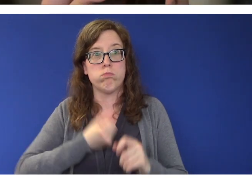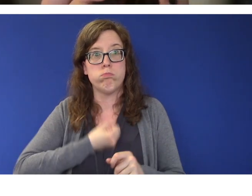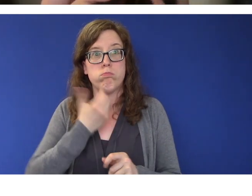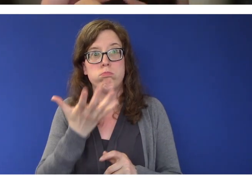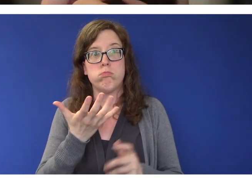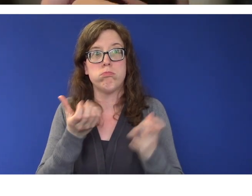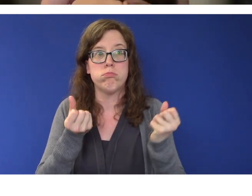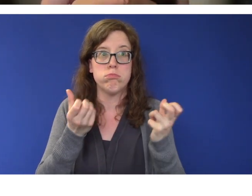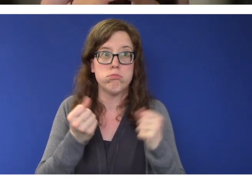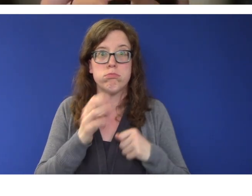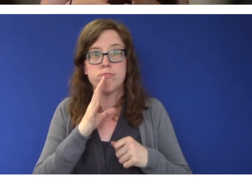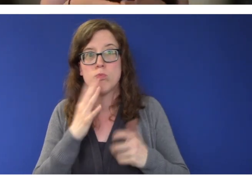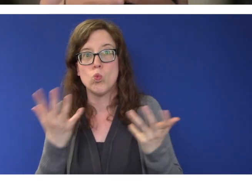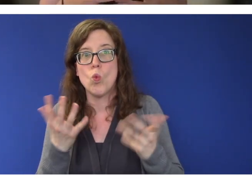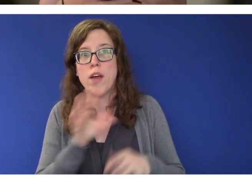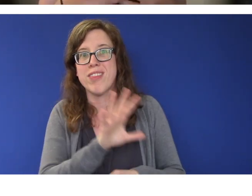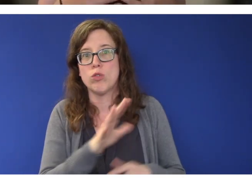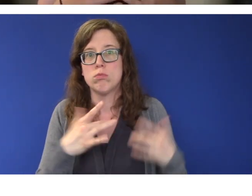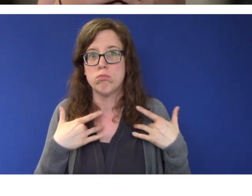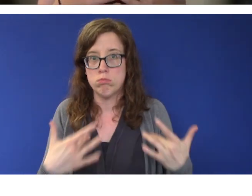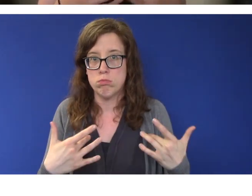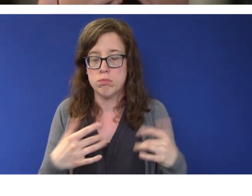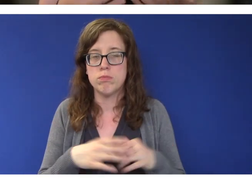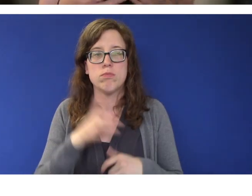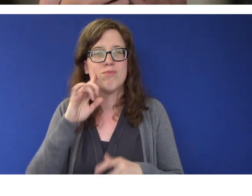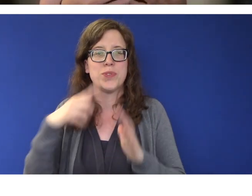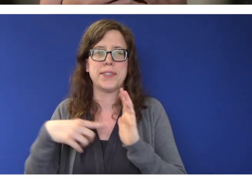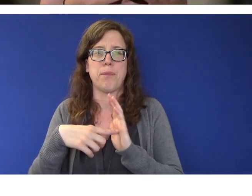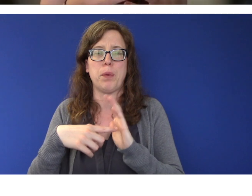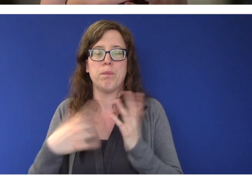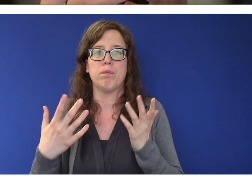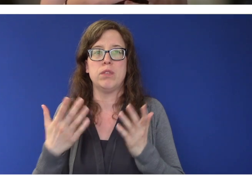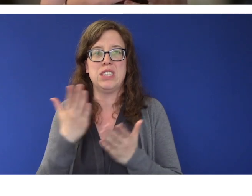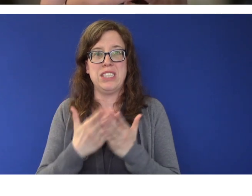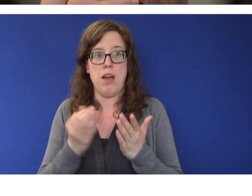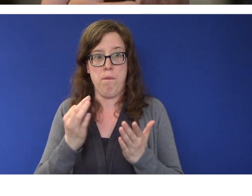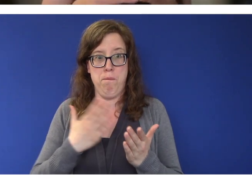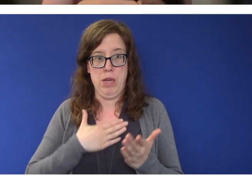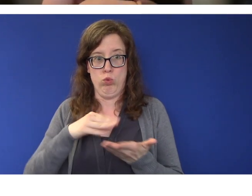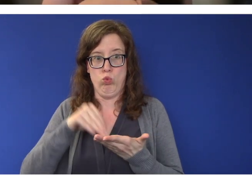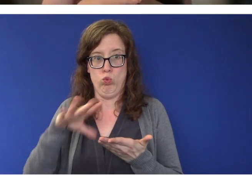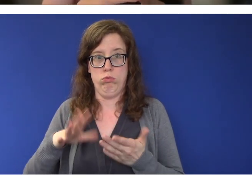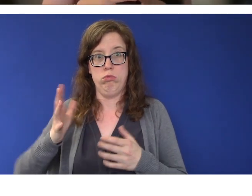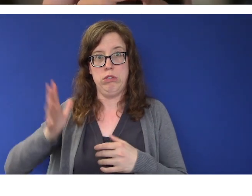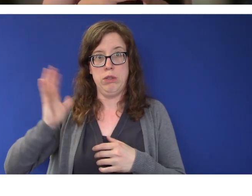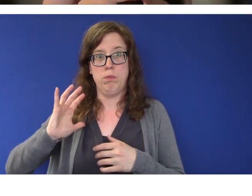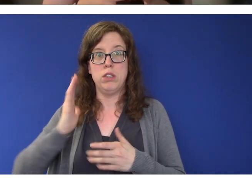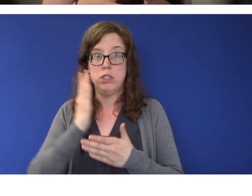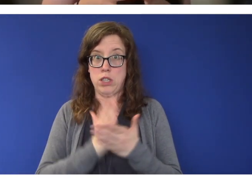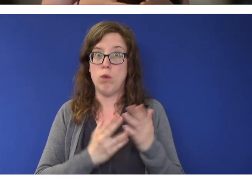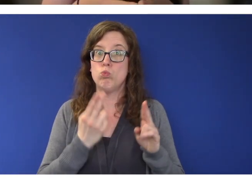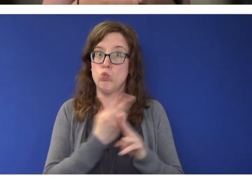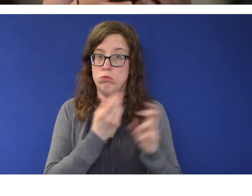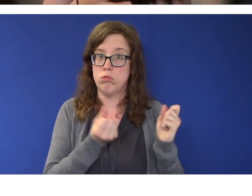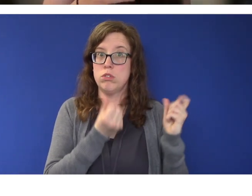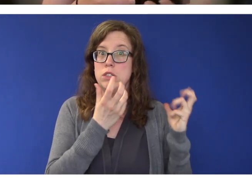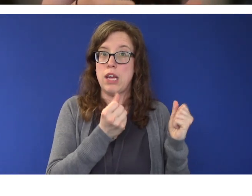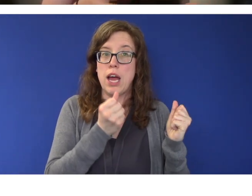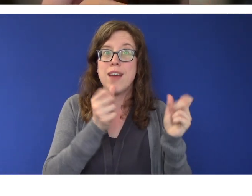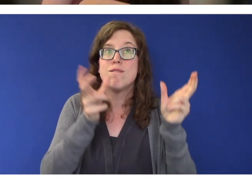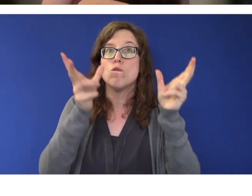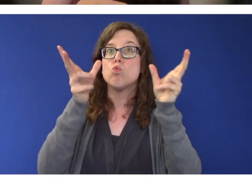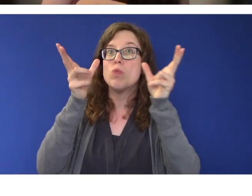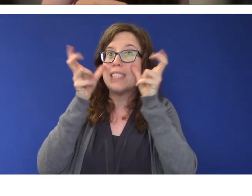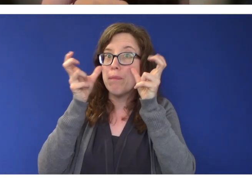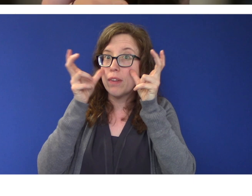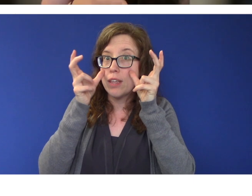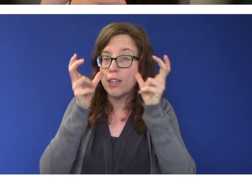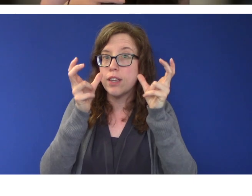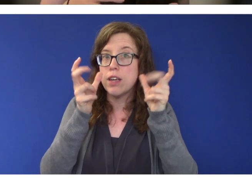expressively. So for example some of my students in the past have used sign language receptively,